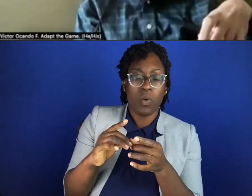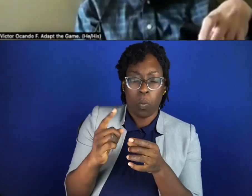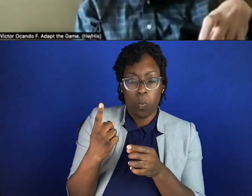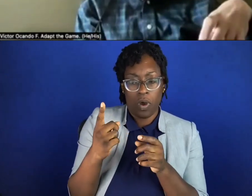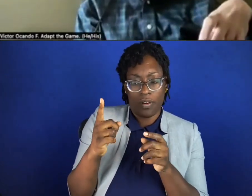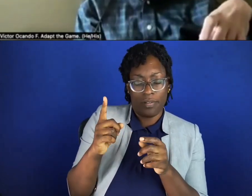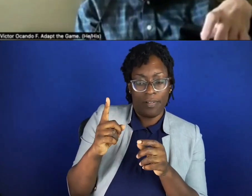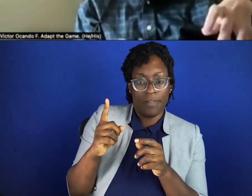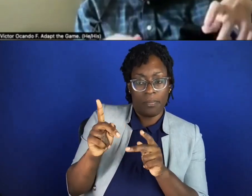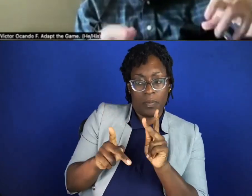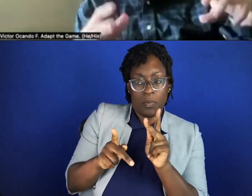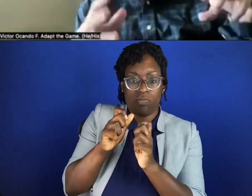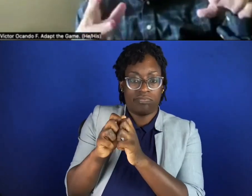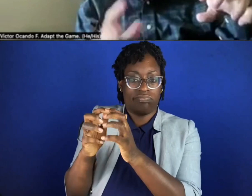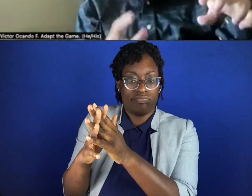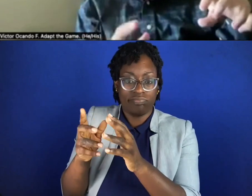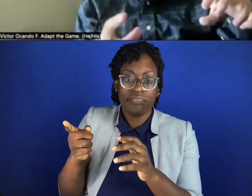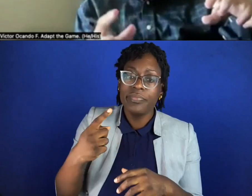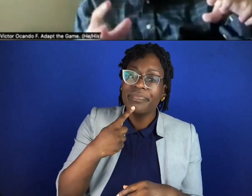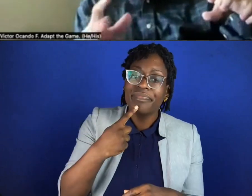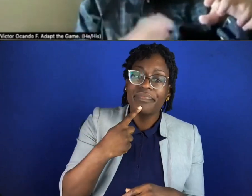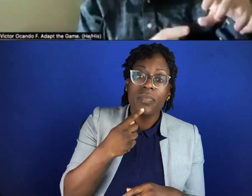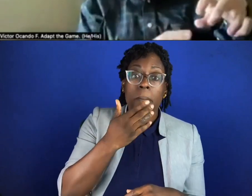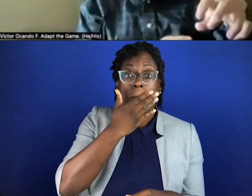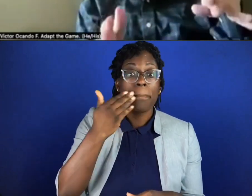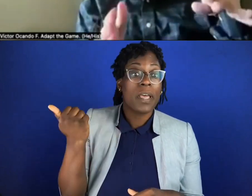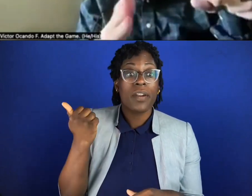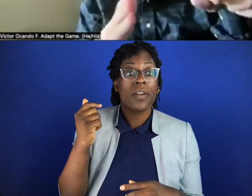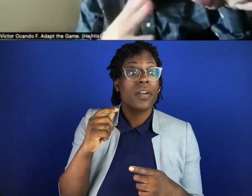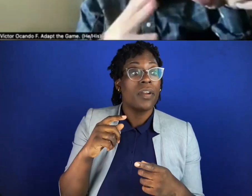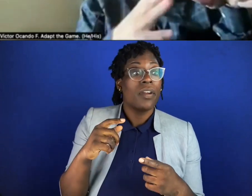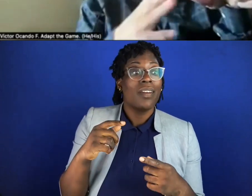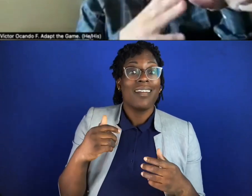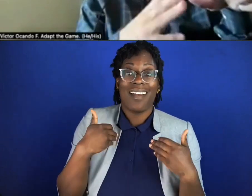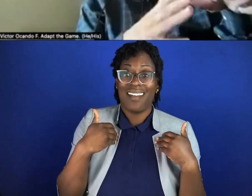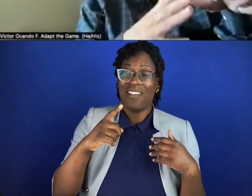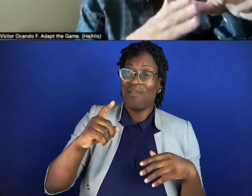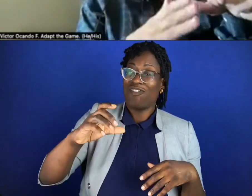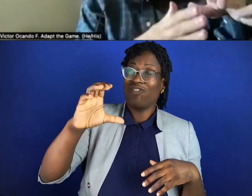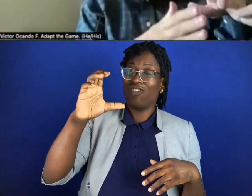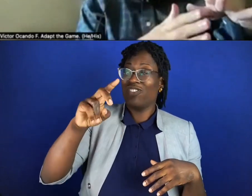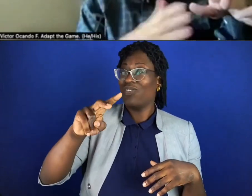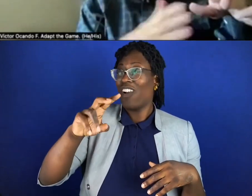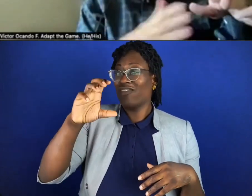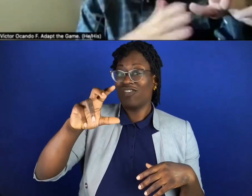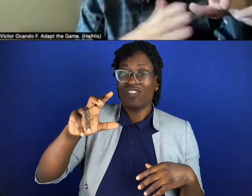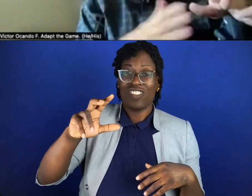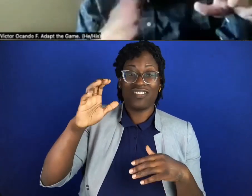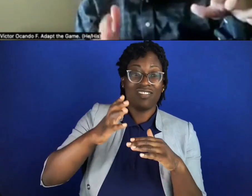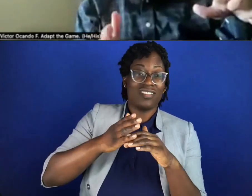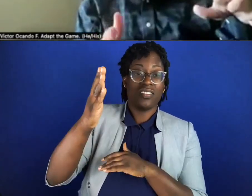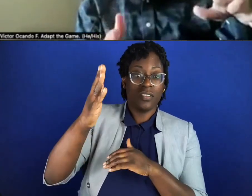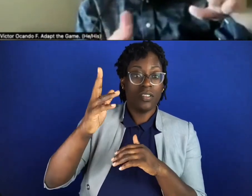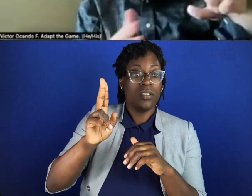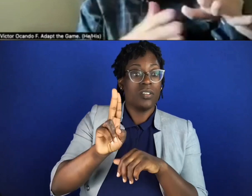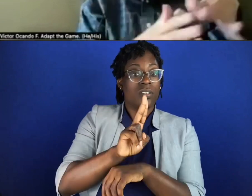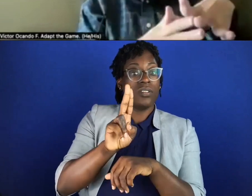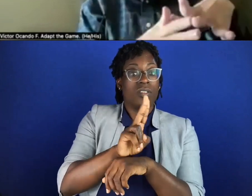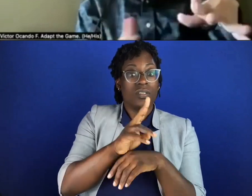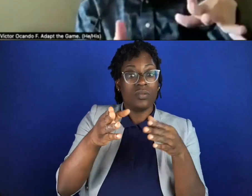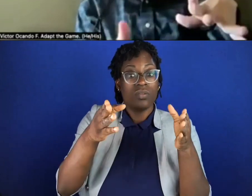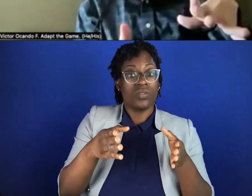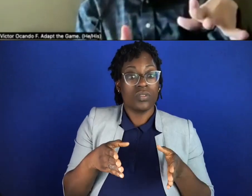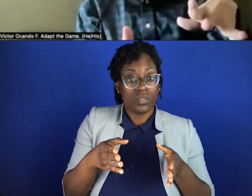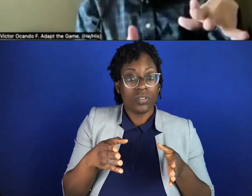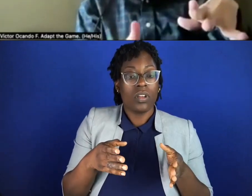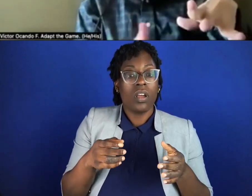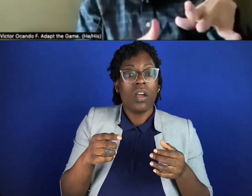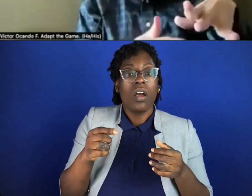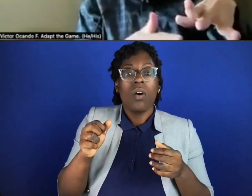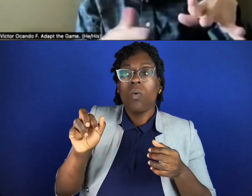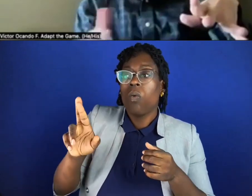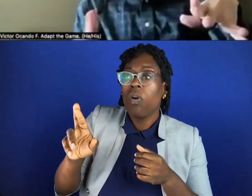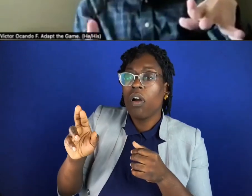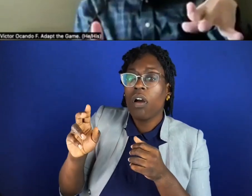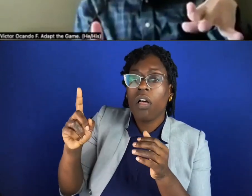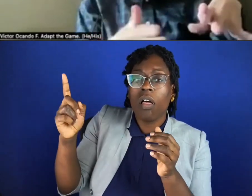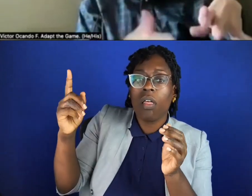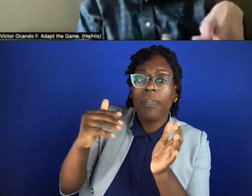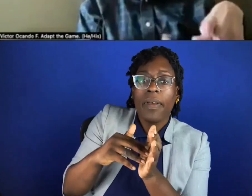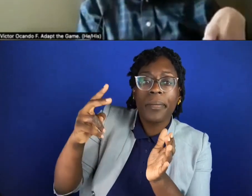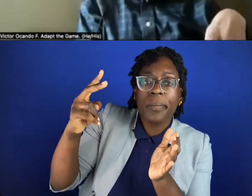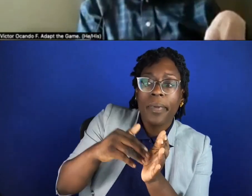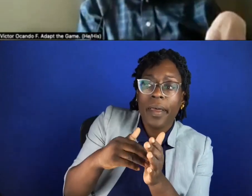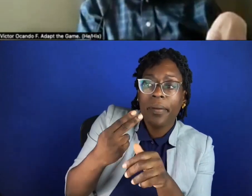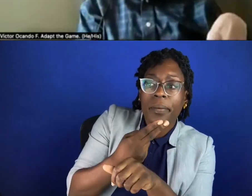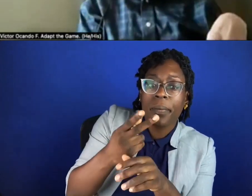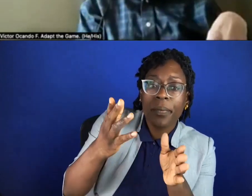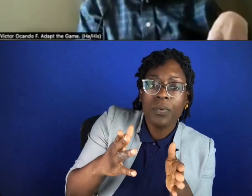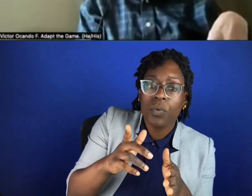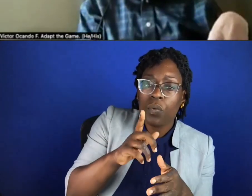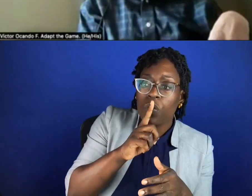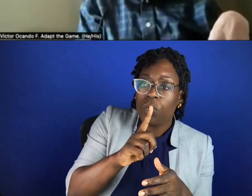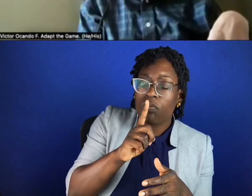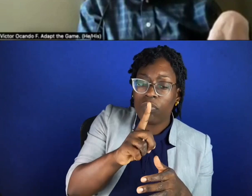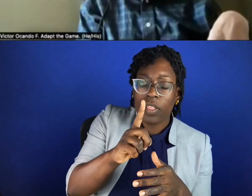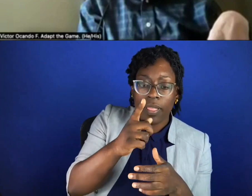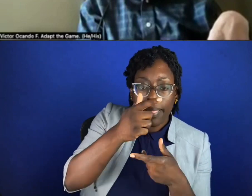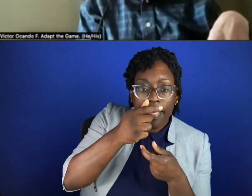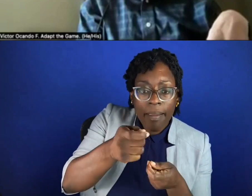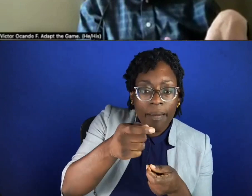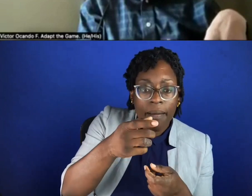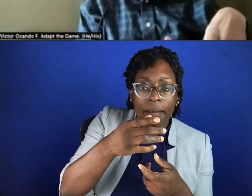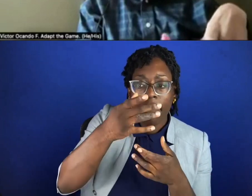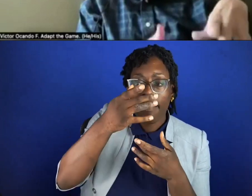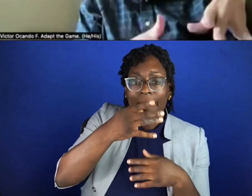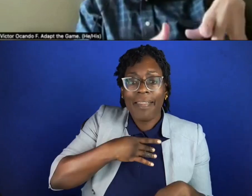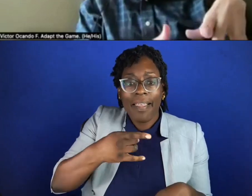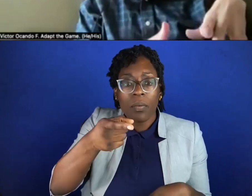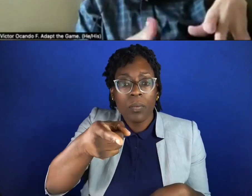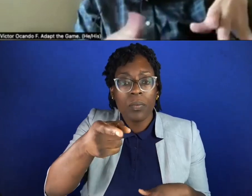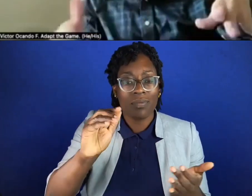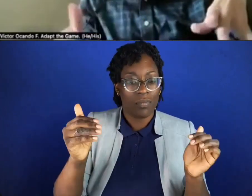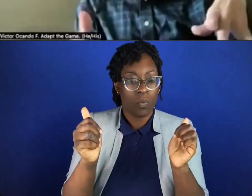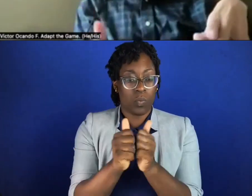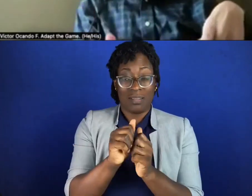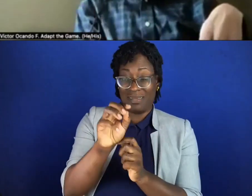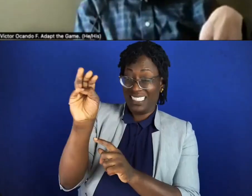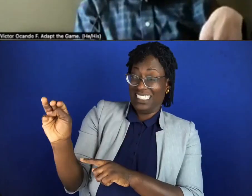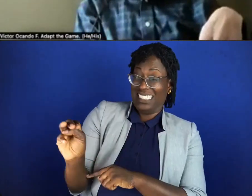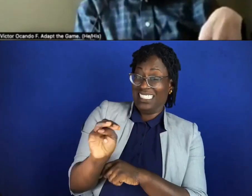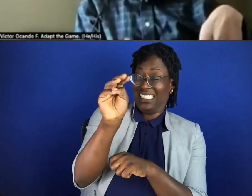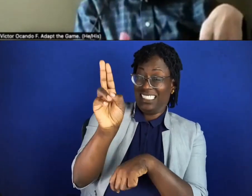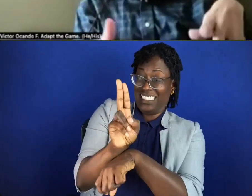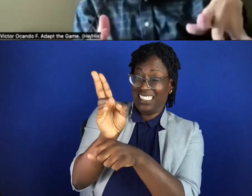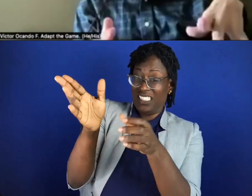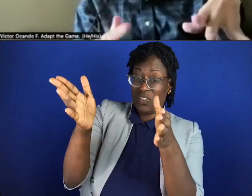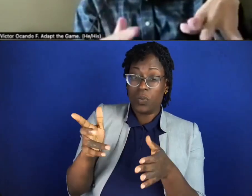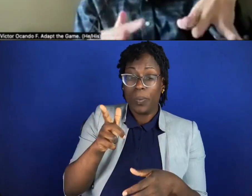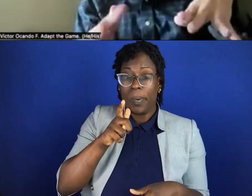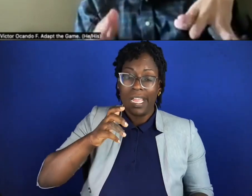to have 100 or 1000 users that really like you than a million users that sometimes like